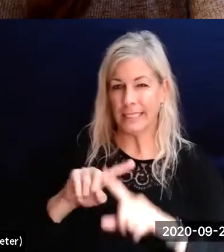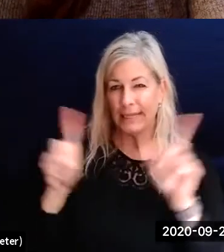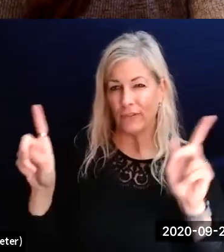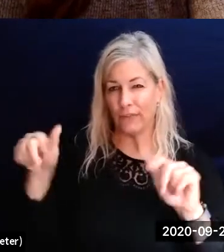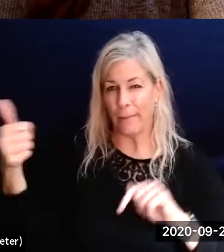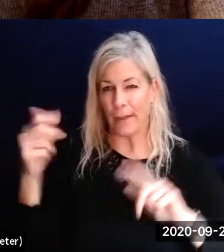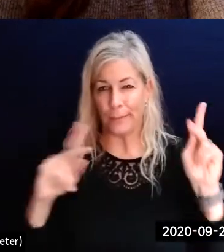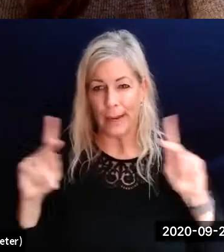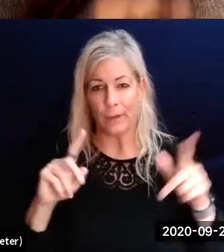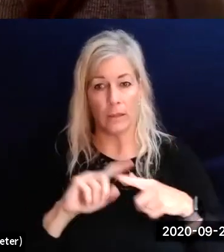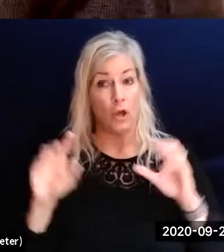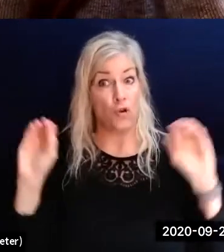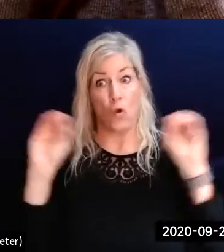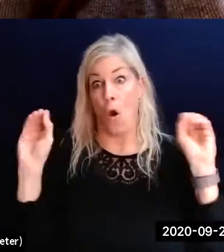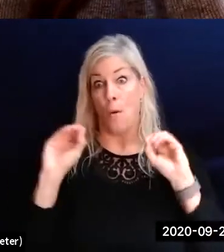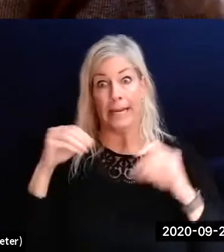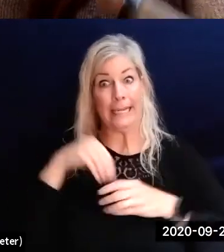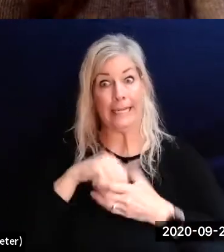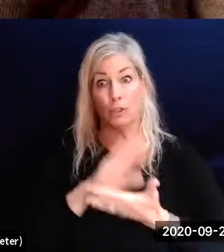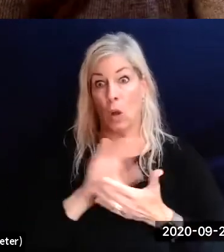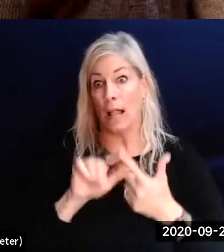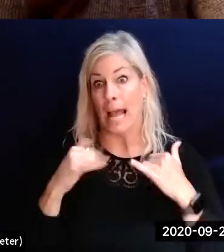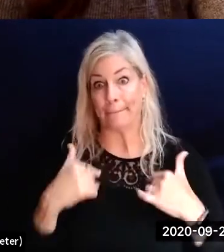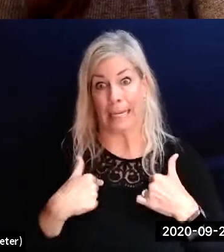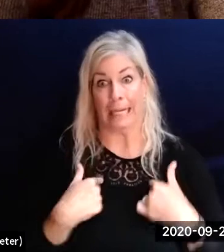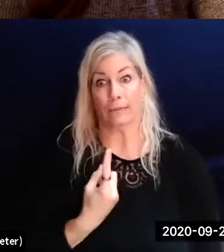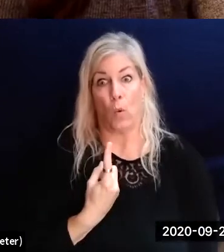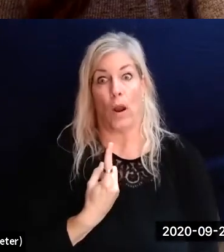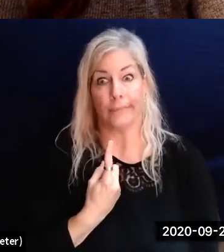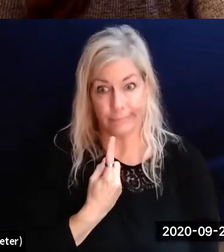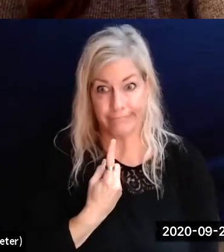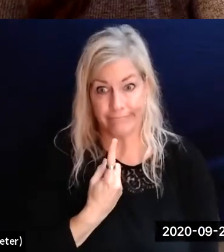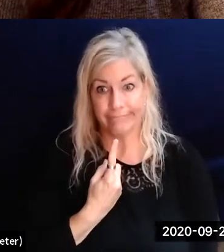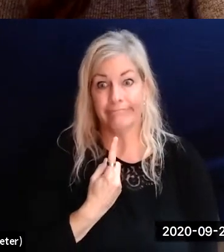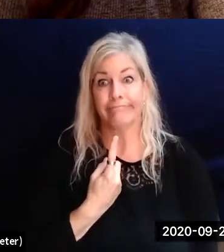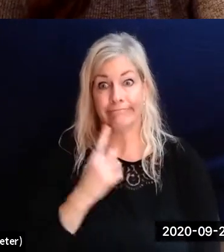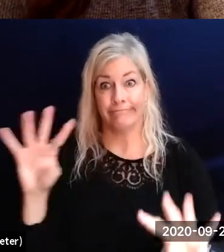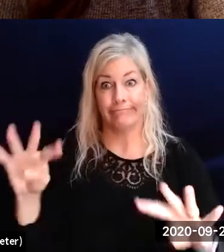there was nobody else in school like me. I was the only one. And it's definitely-- it's definitely difficult.